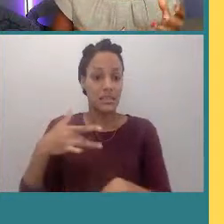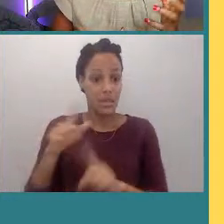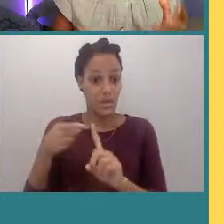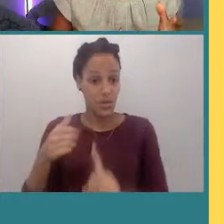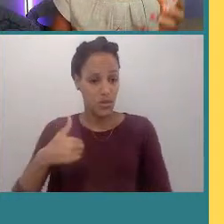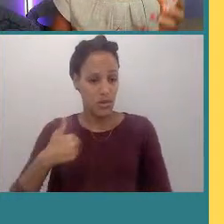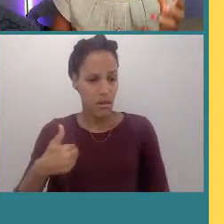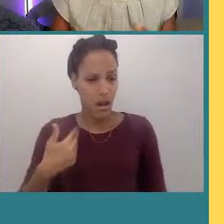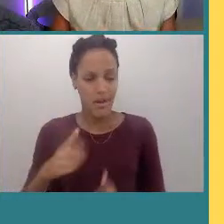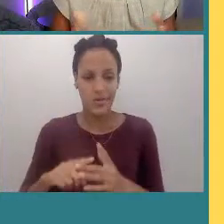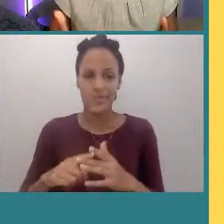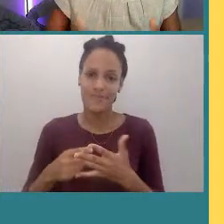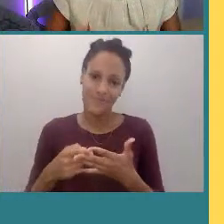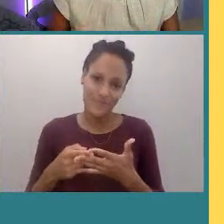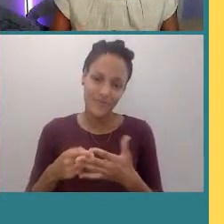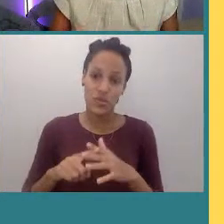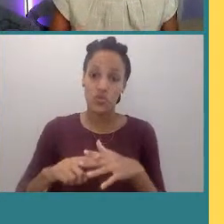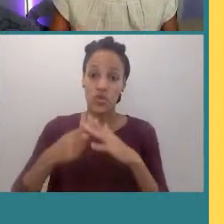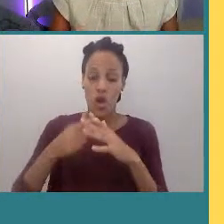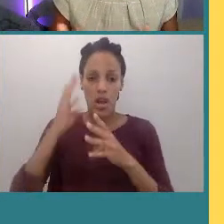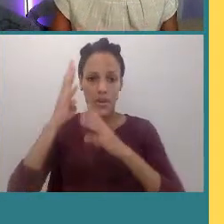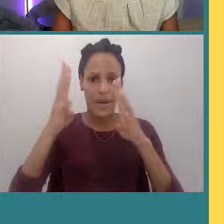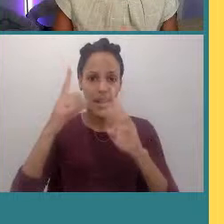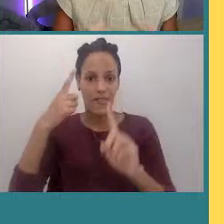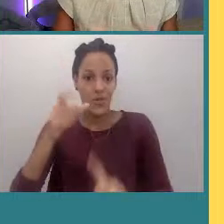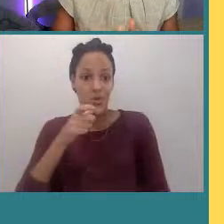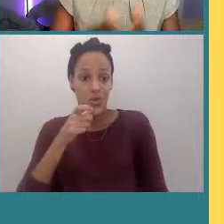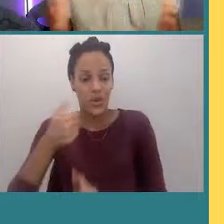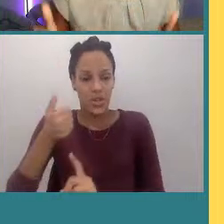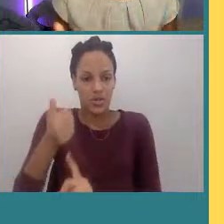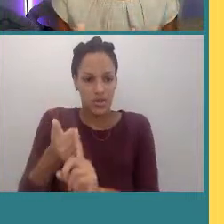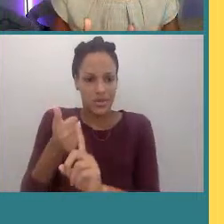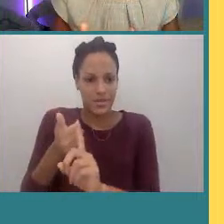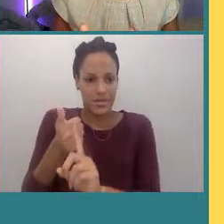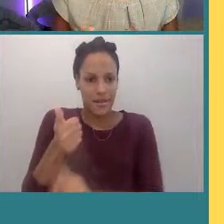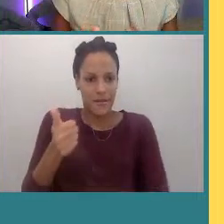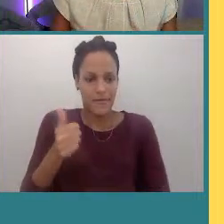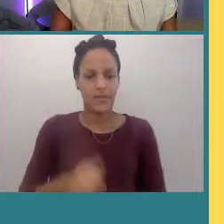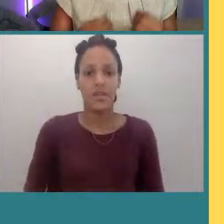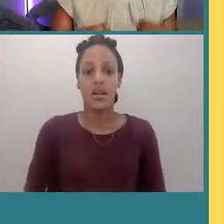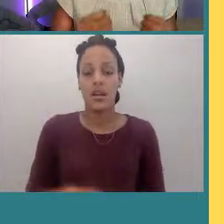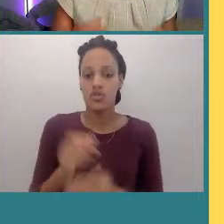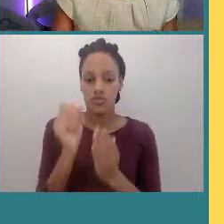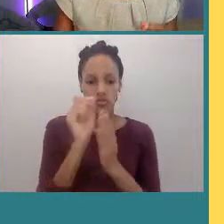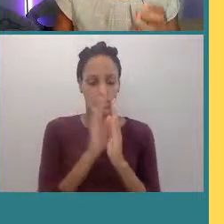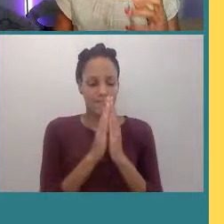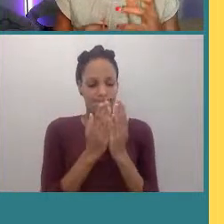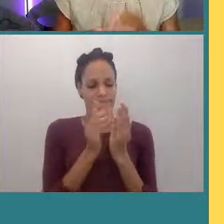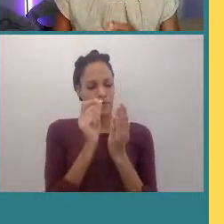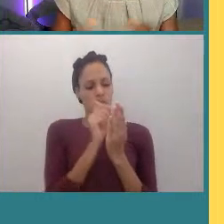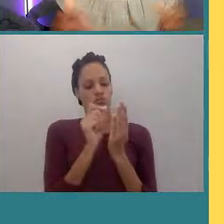first are creating we are creating for ourselves, writing our journal and think for ourselves;